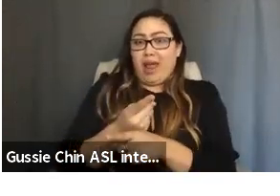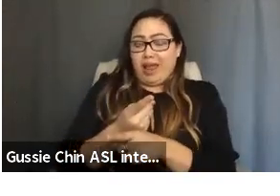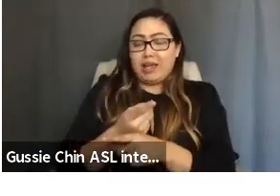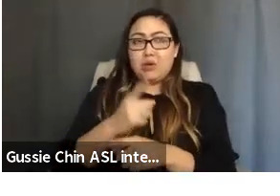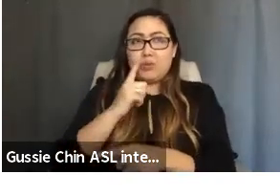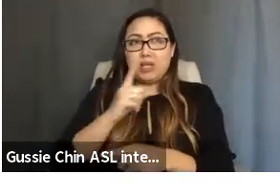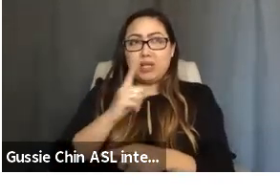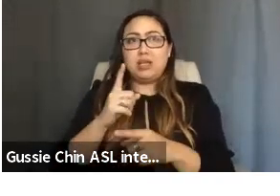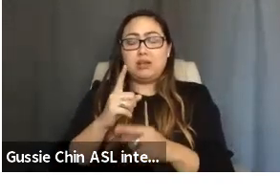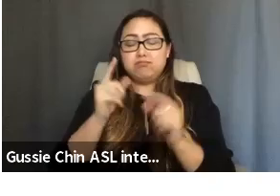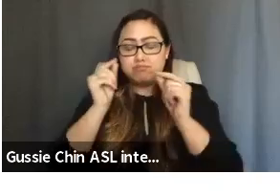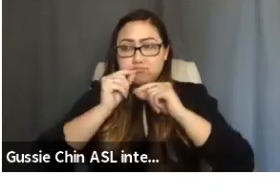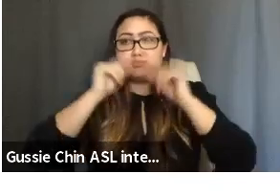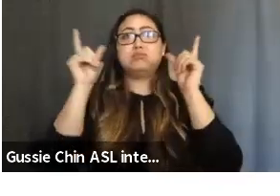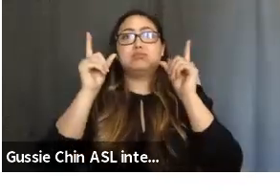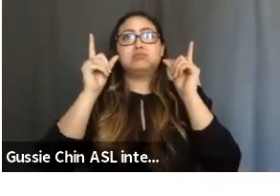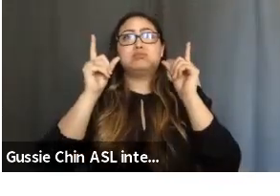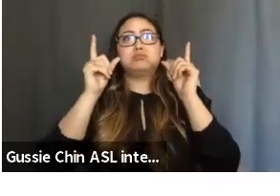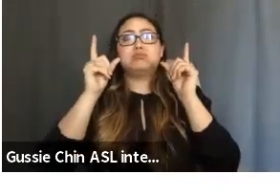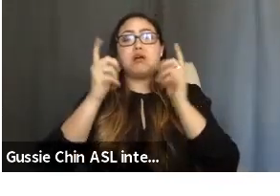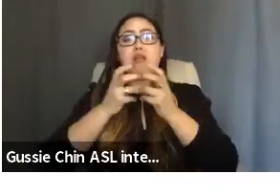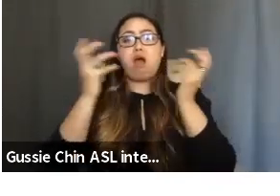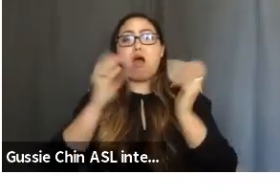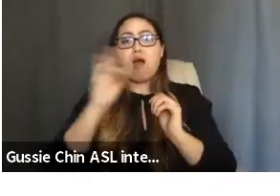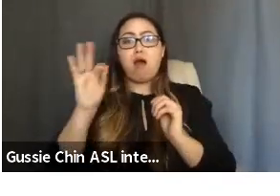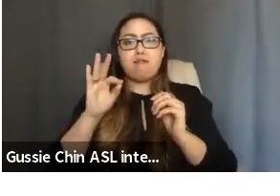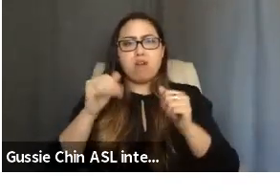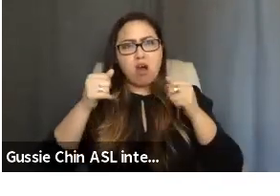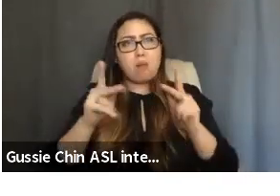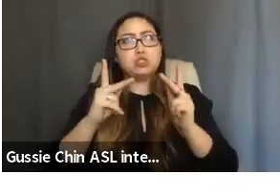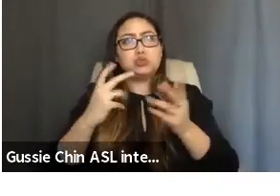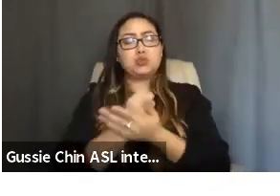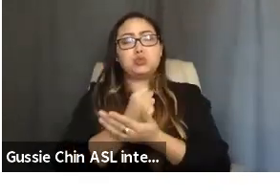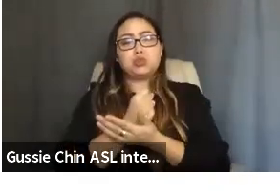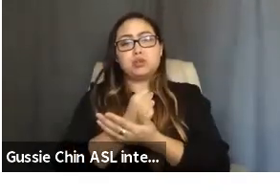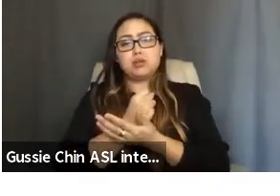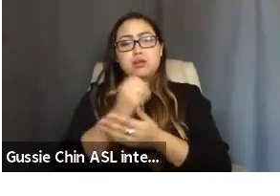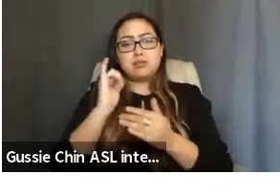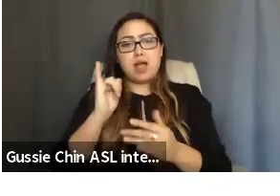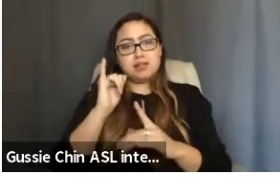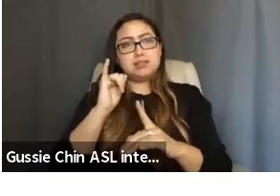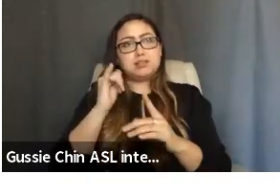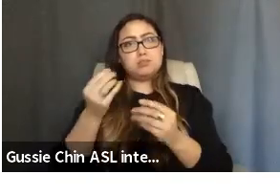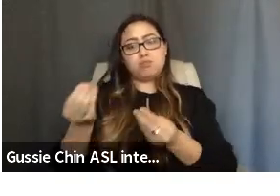opportunities that have come to us through this hugely comprehensive disaster, and obviously